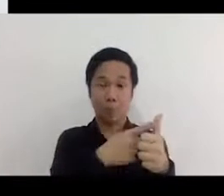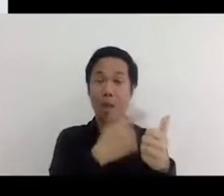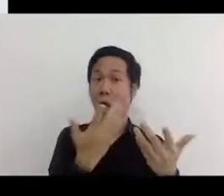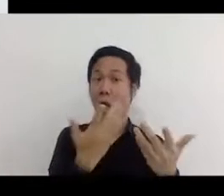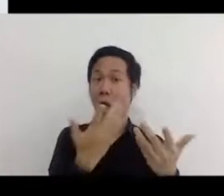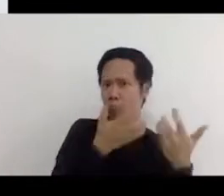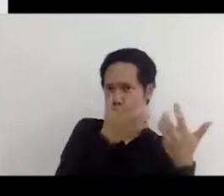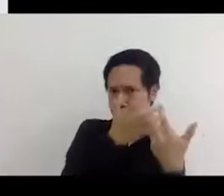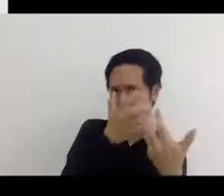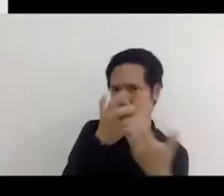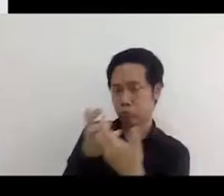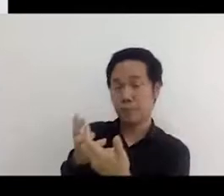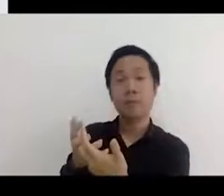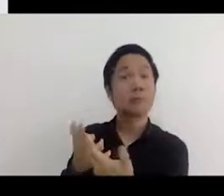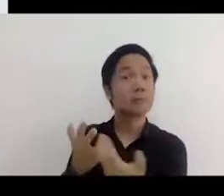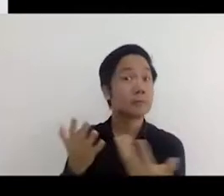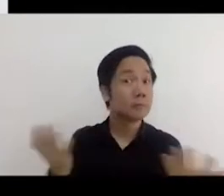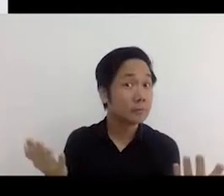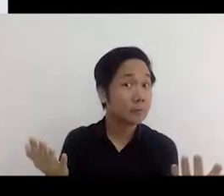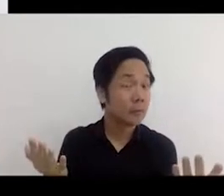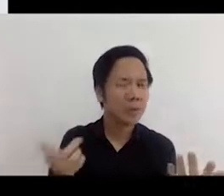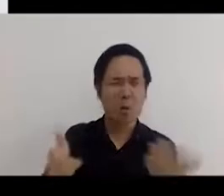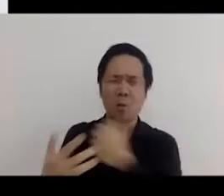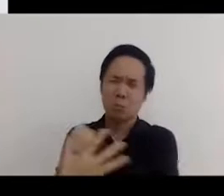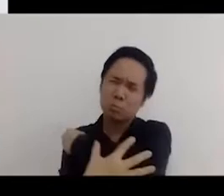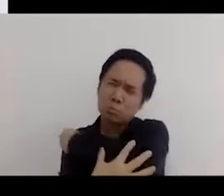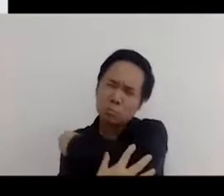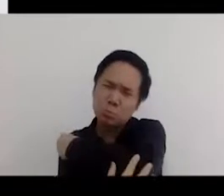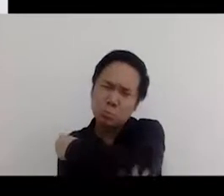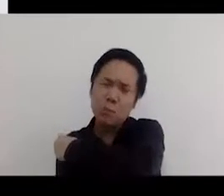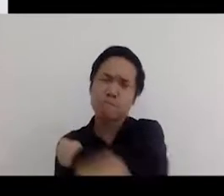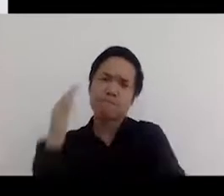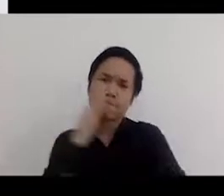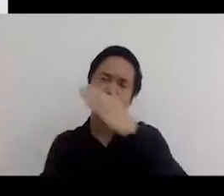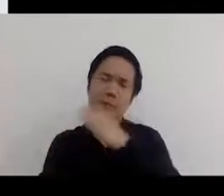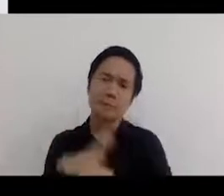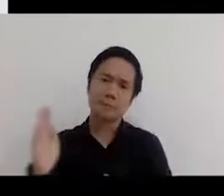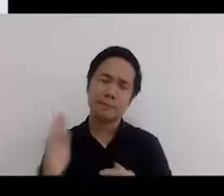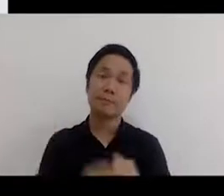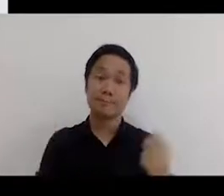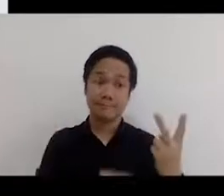Second, strategize local plans to address unique issues post-pandemic.